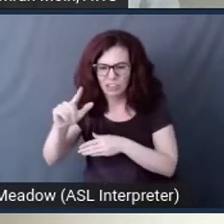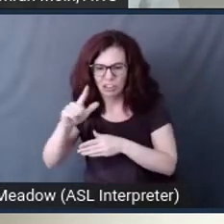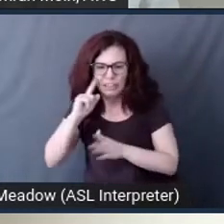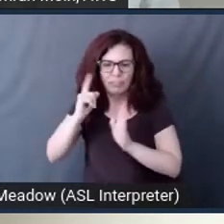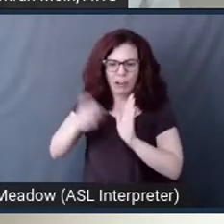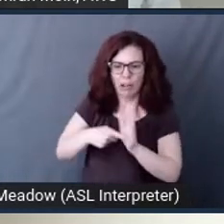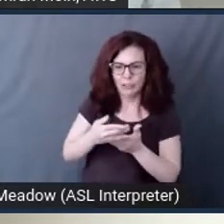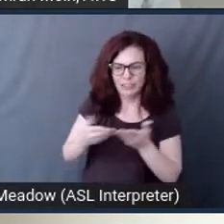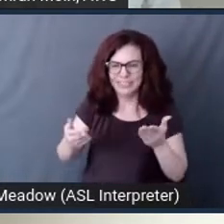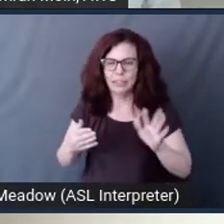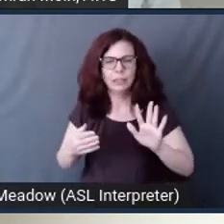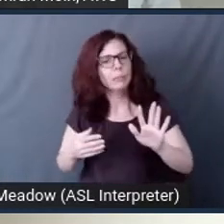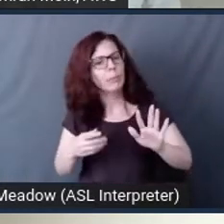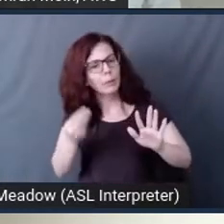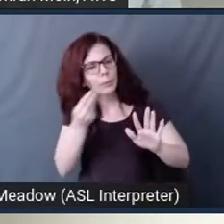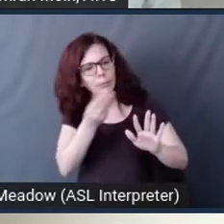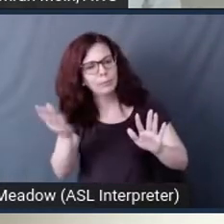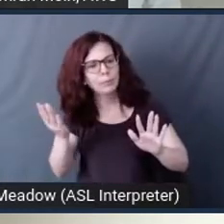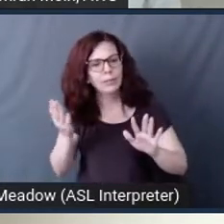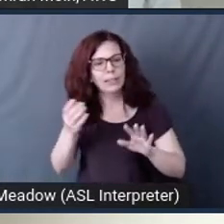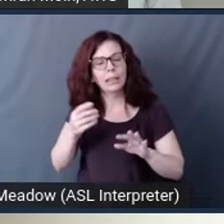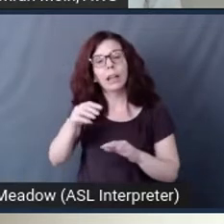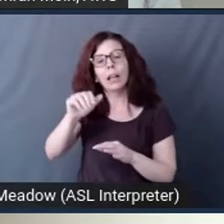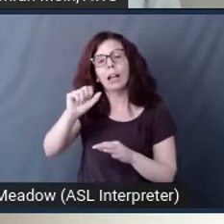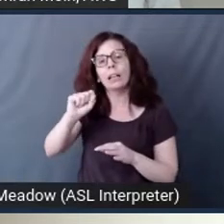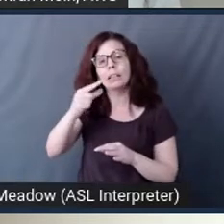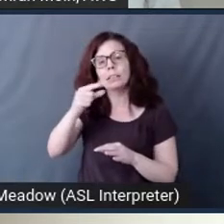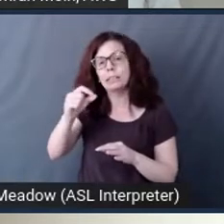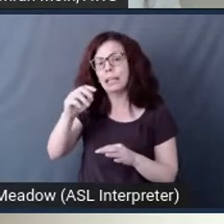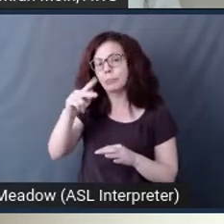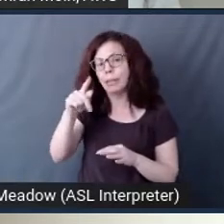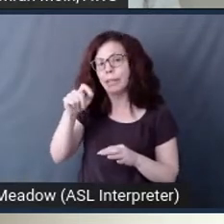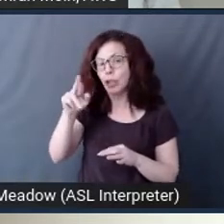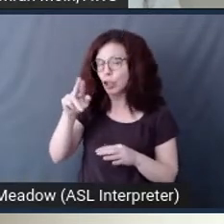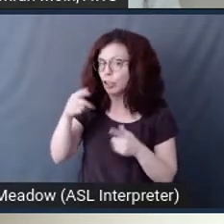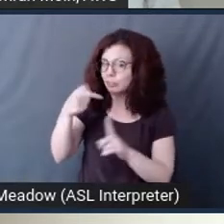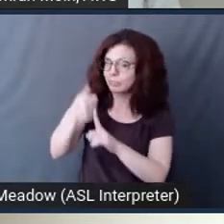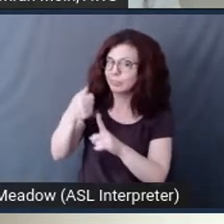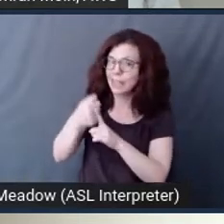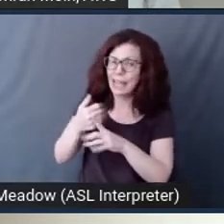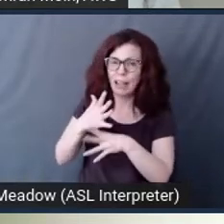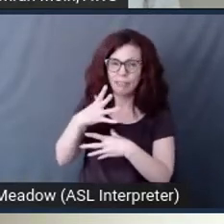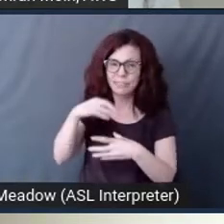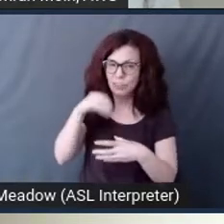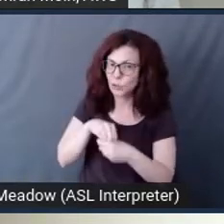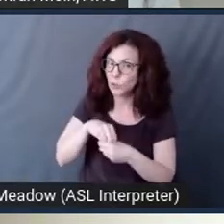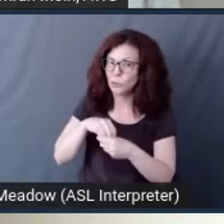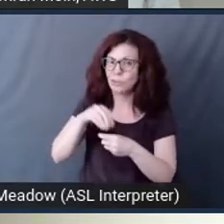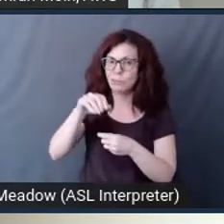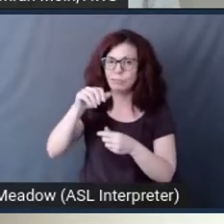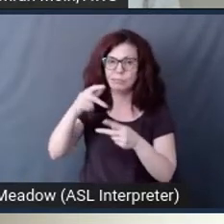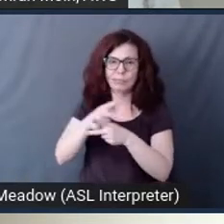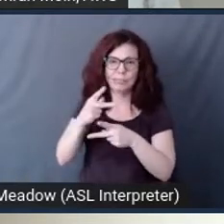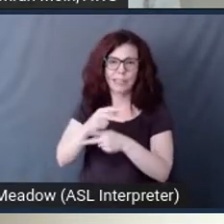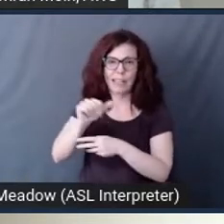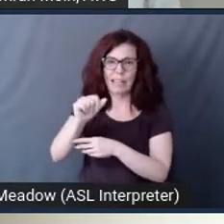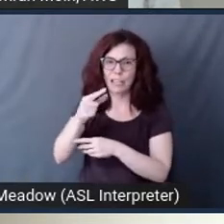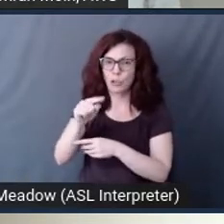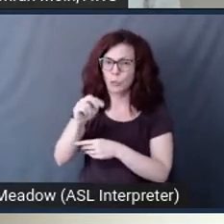but I'll do a call-out to SageMaker built-in algorithms. They try to make it as easy as possible. If you go check out the,